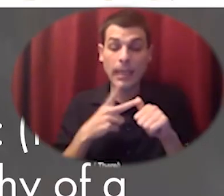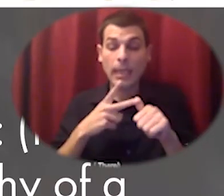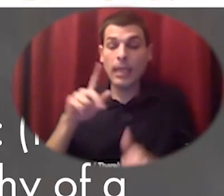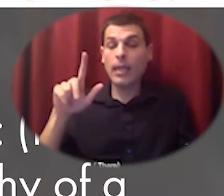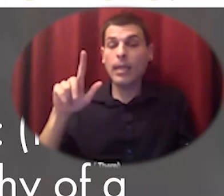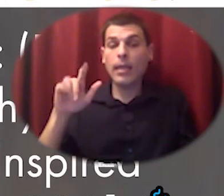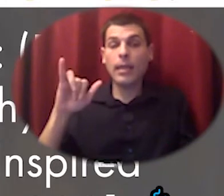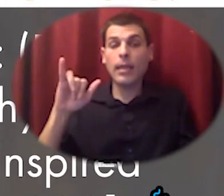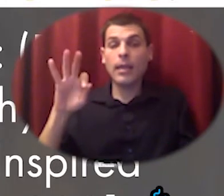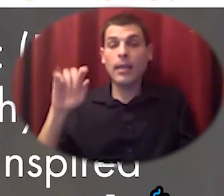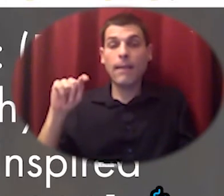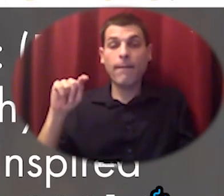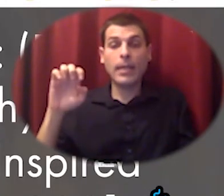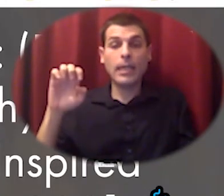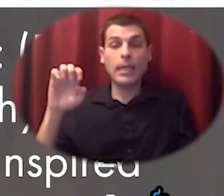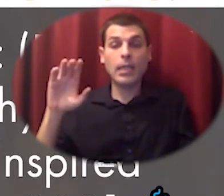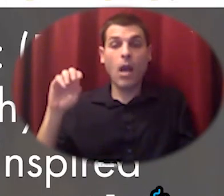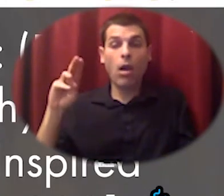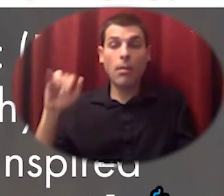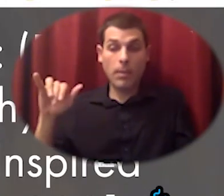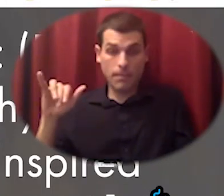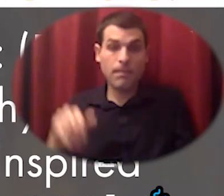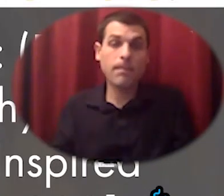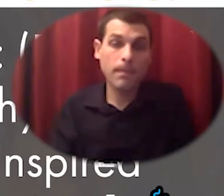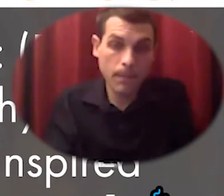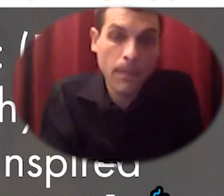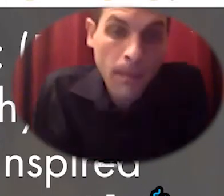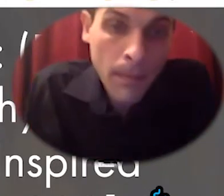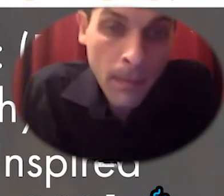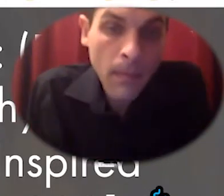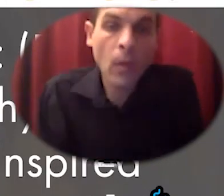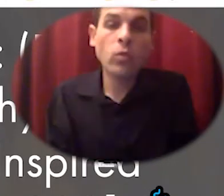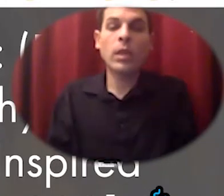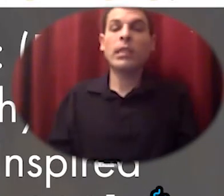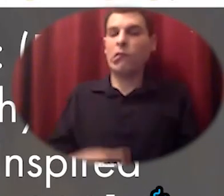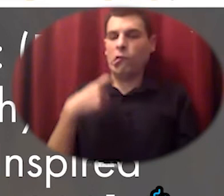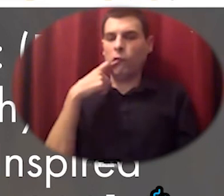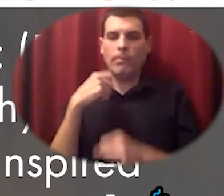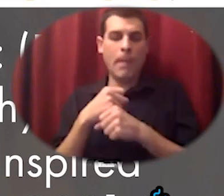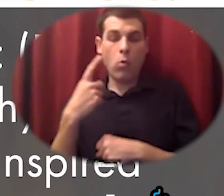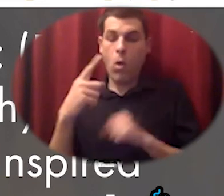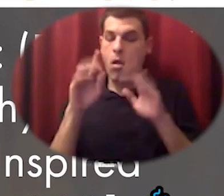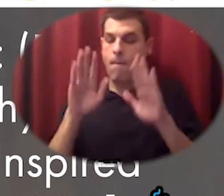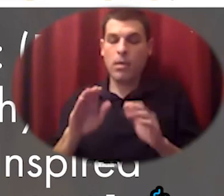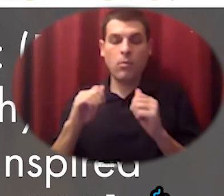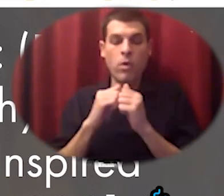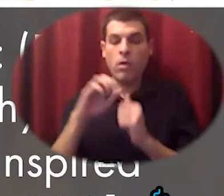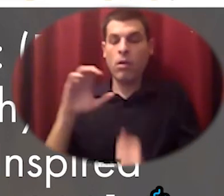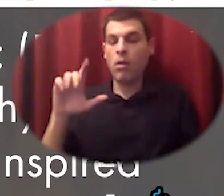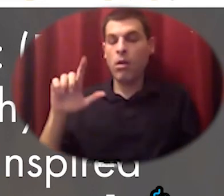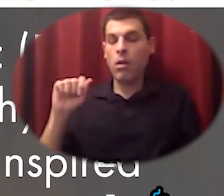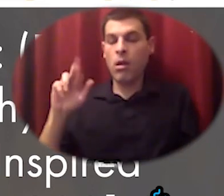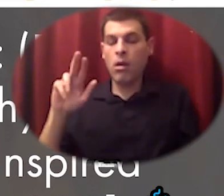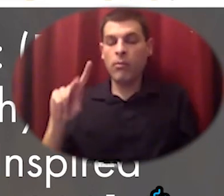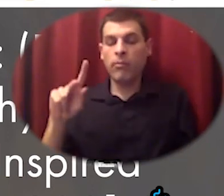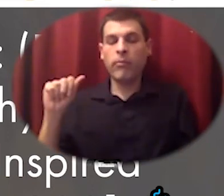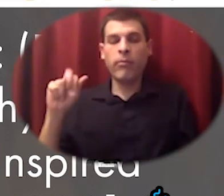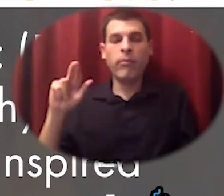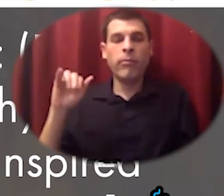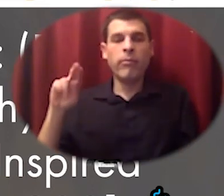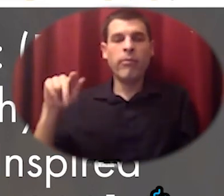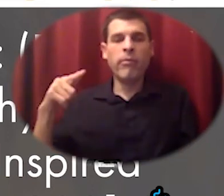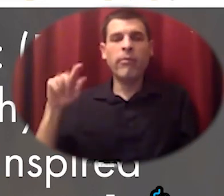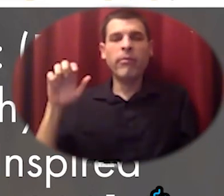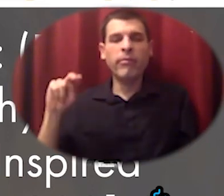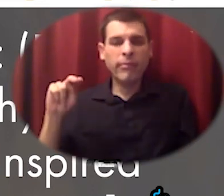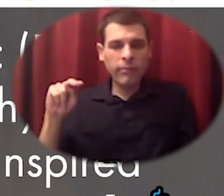a few months ago they had a great mini biography with clark arrington who